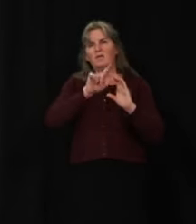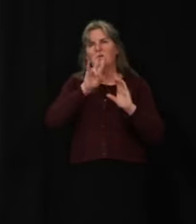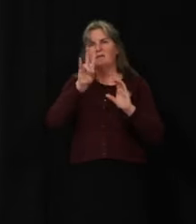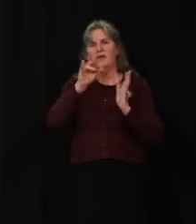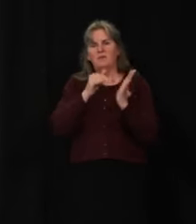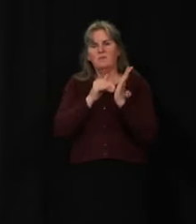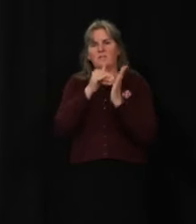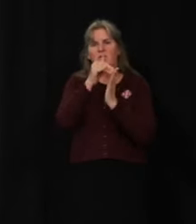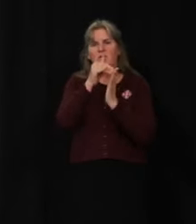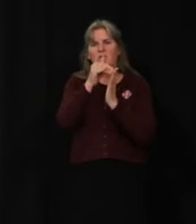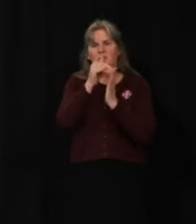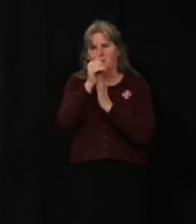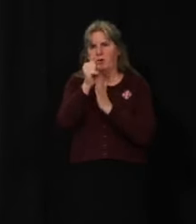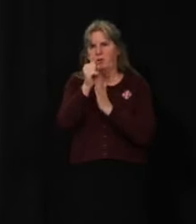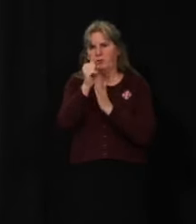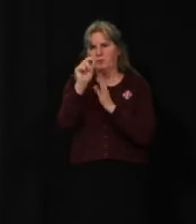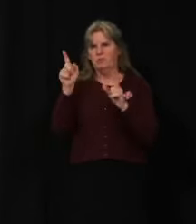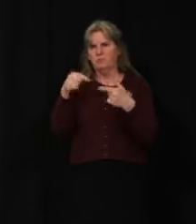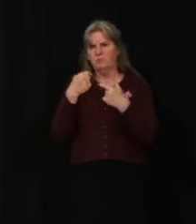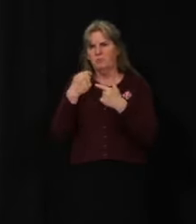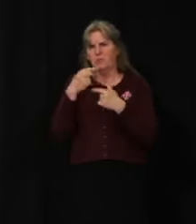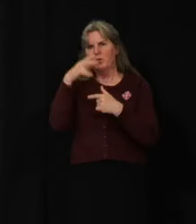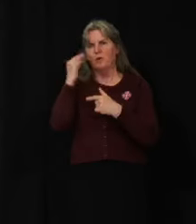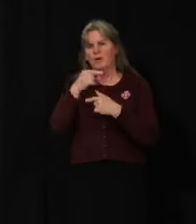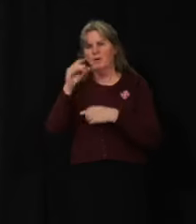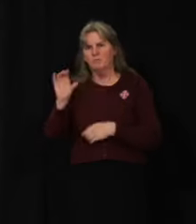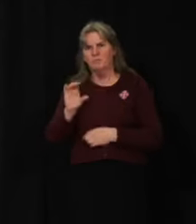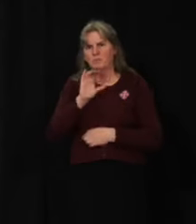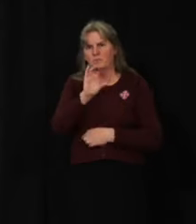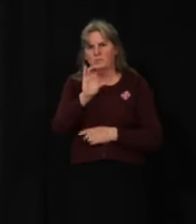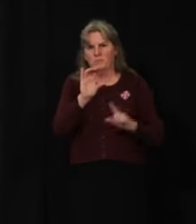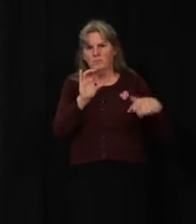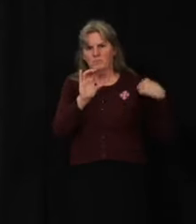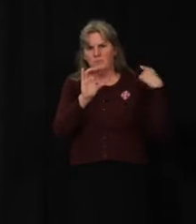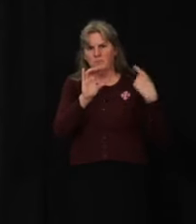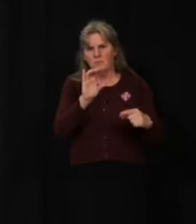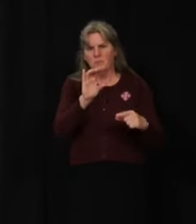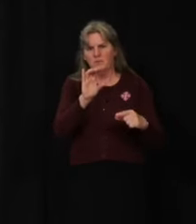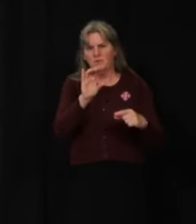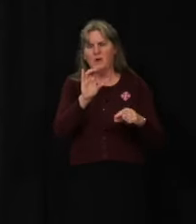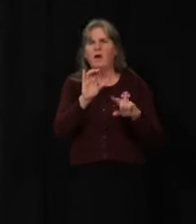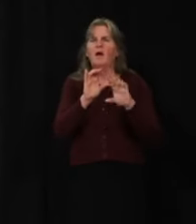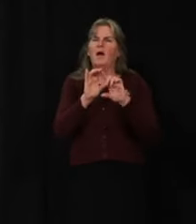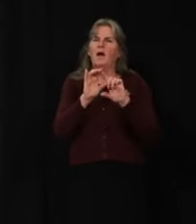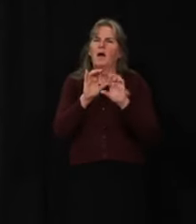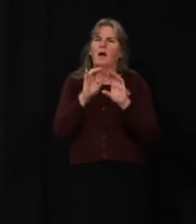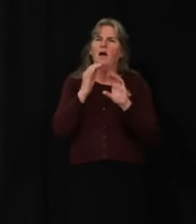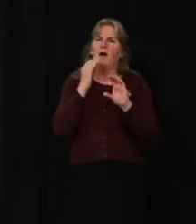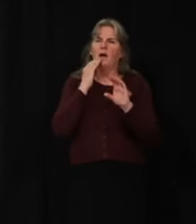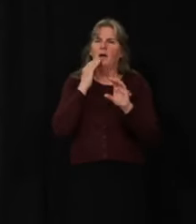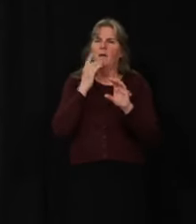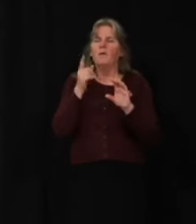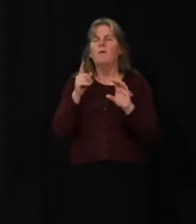arrangements to have meetings about this. So I guess, do you want to take this opportunity to answer the